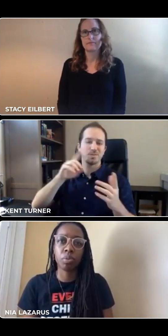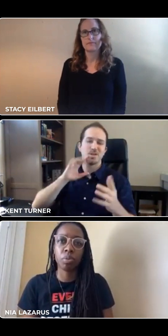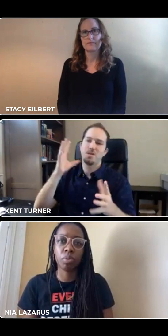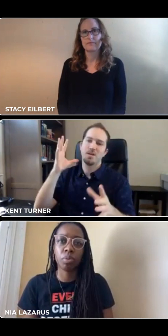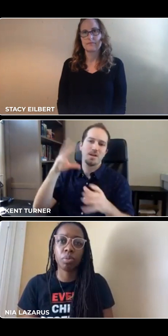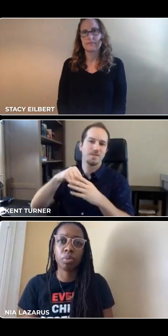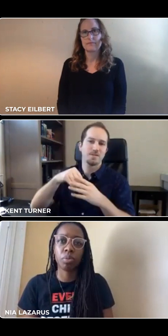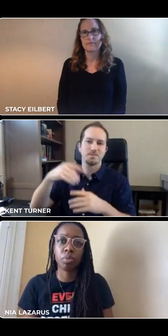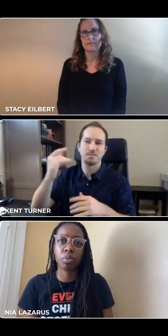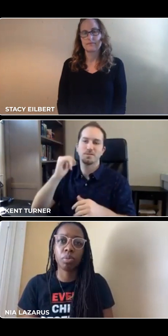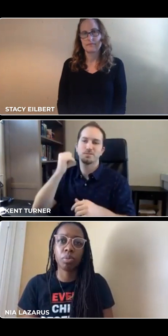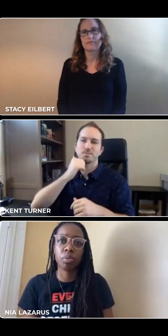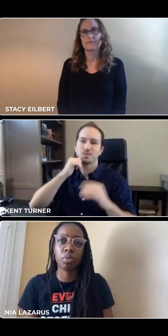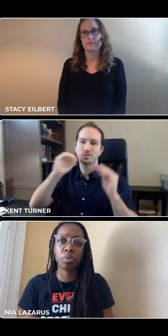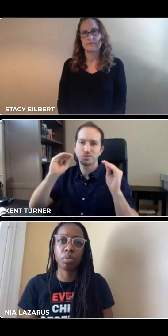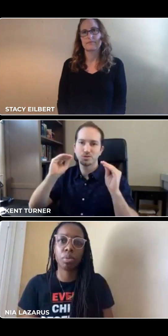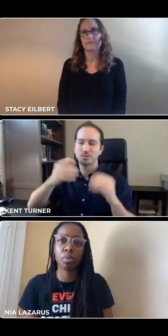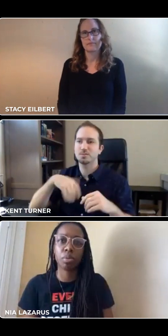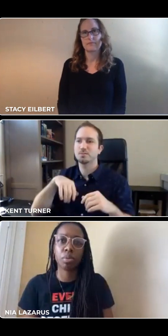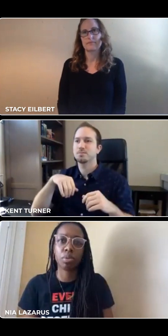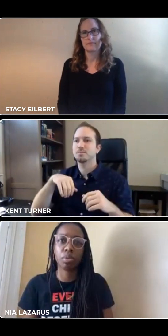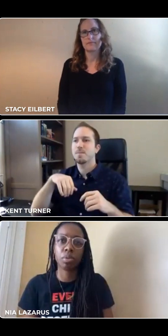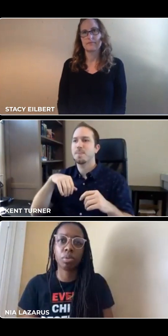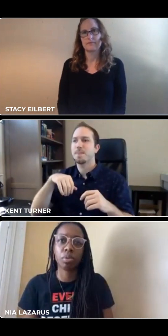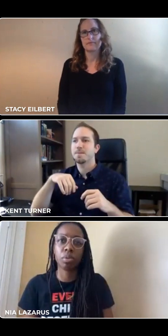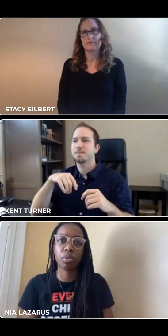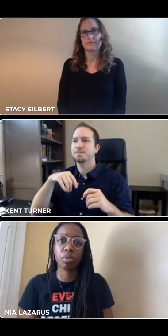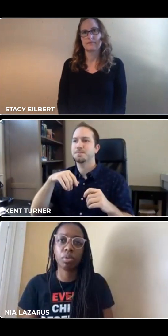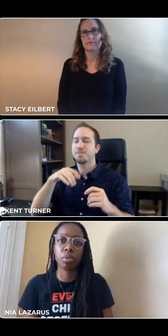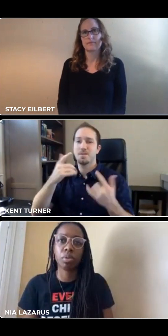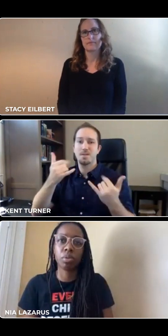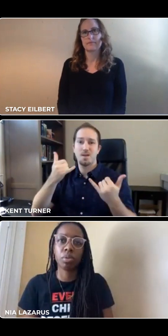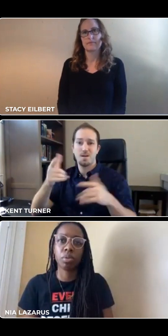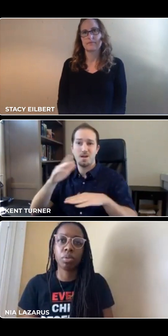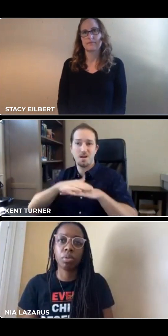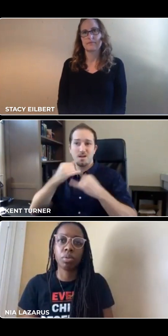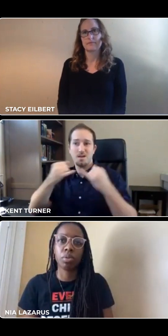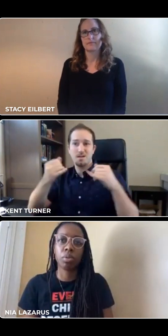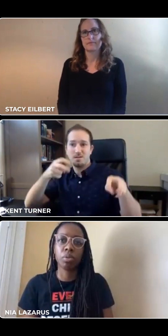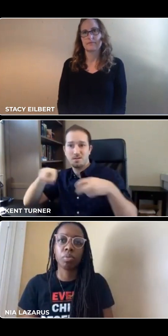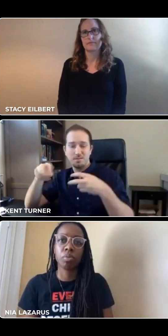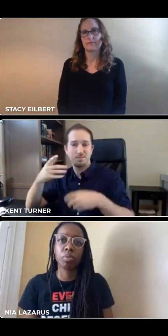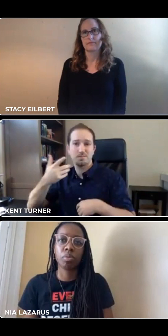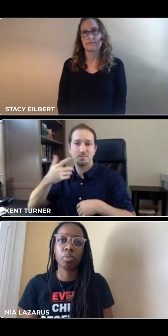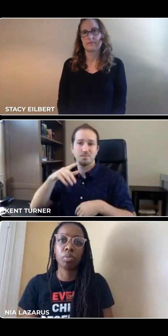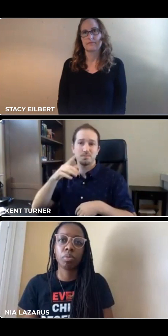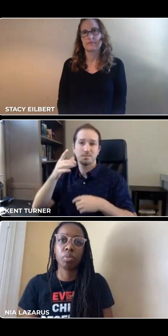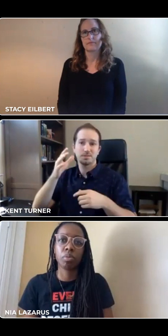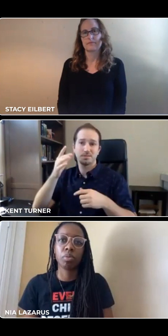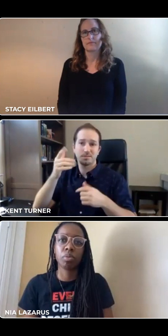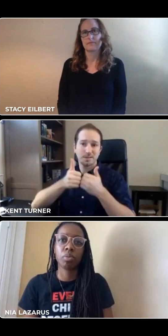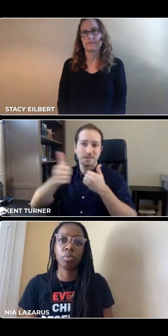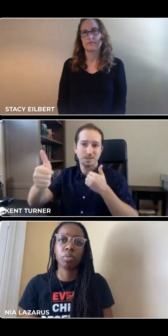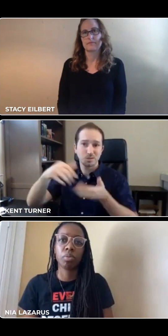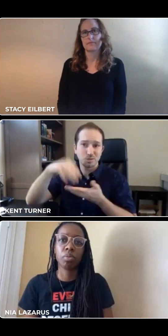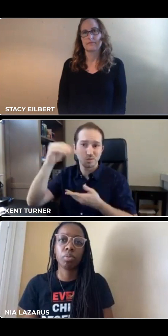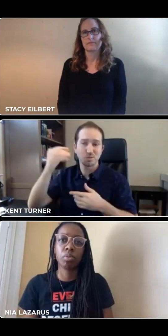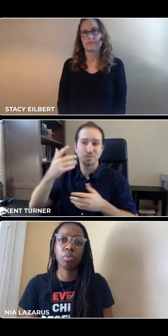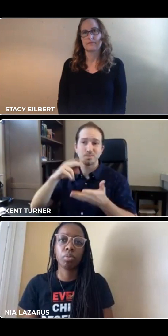presents and manages student behavior. And that's the model, and everyday life traditional instruction.